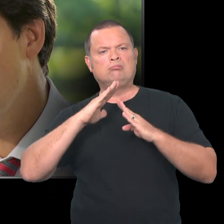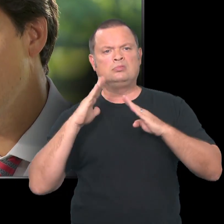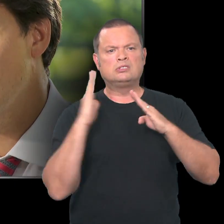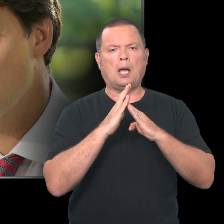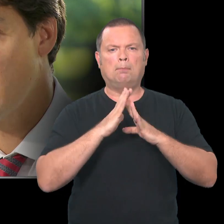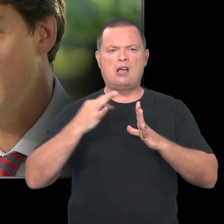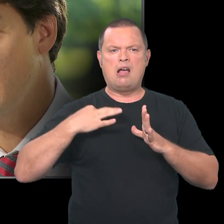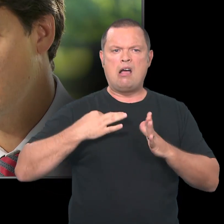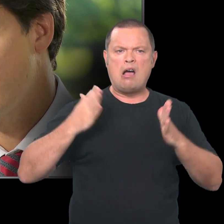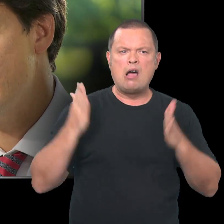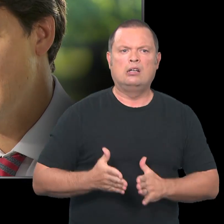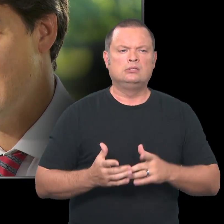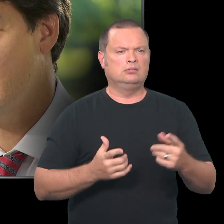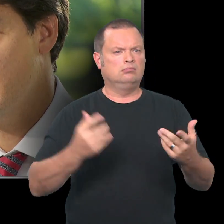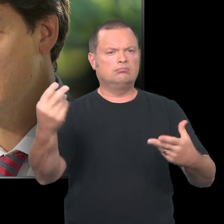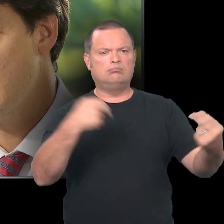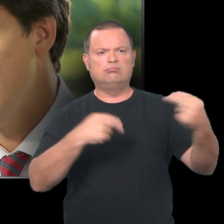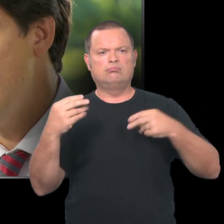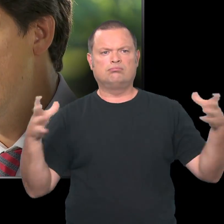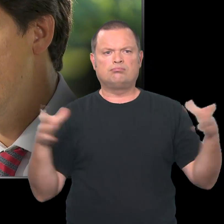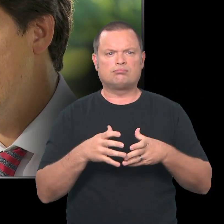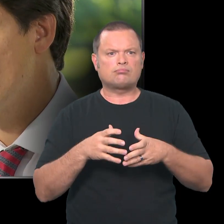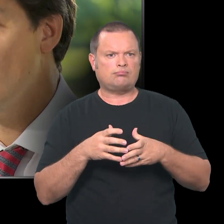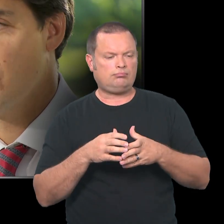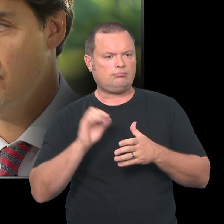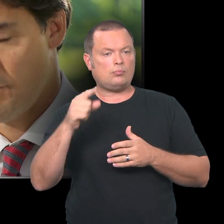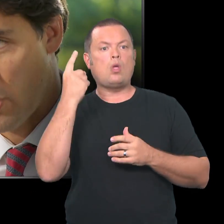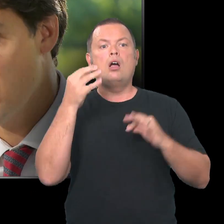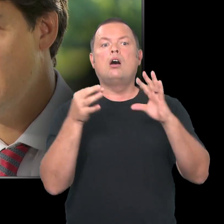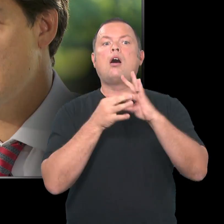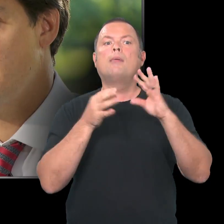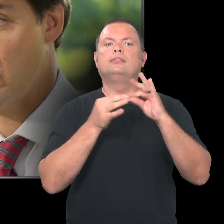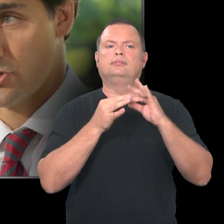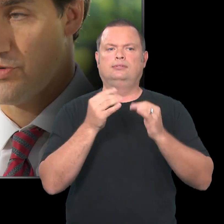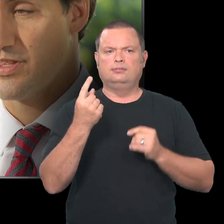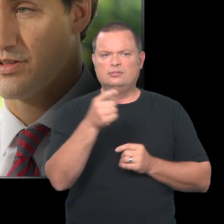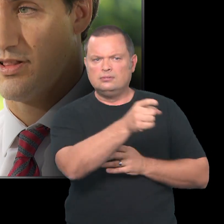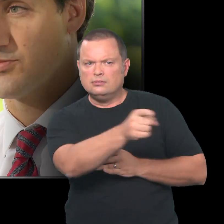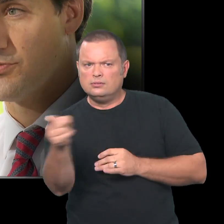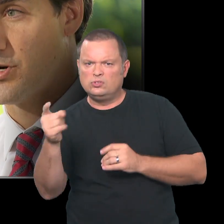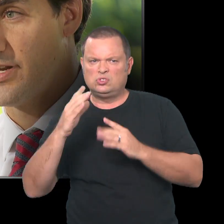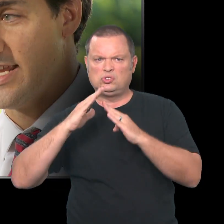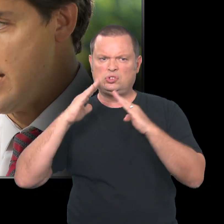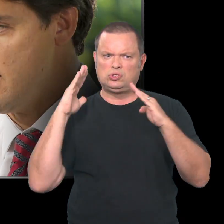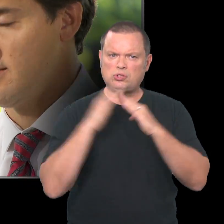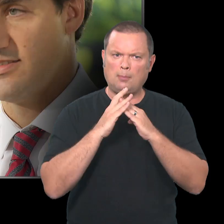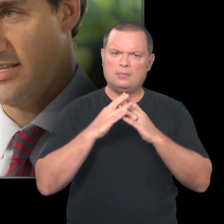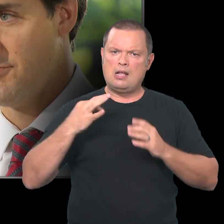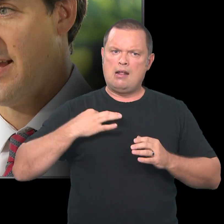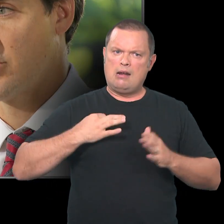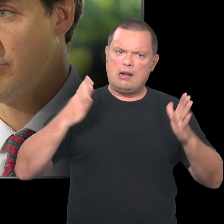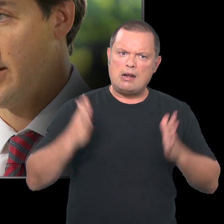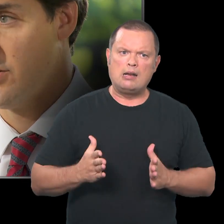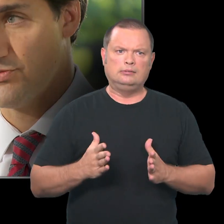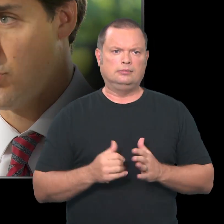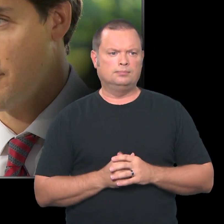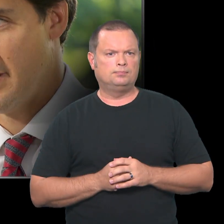across the country to bring in great candidates. I mean, that's the one thing about bringing in great candidates. It is not -- part of it is about showing